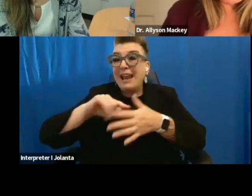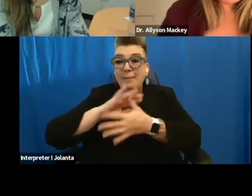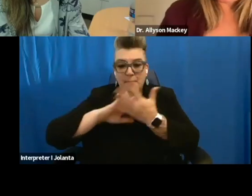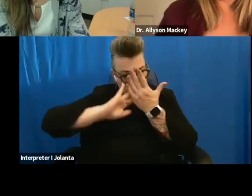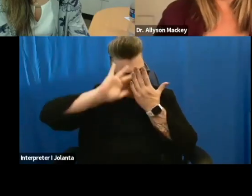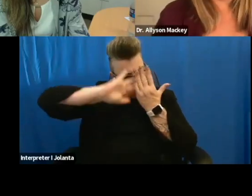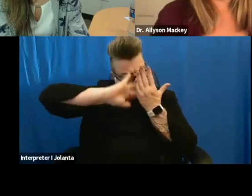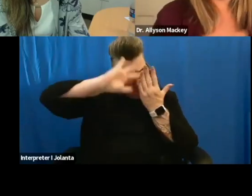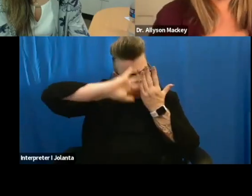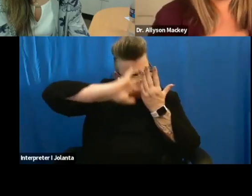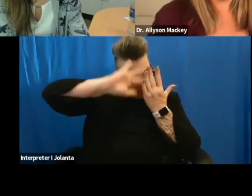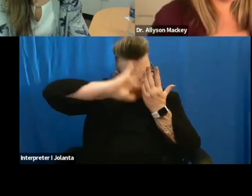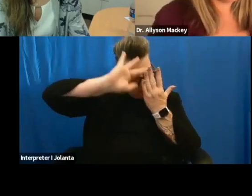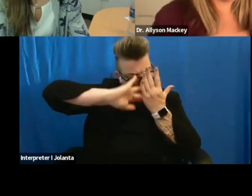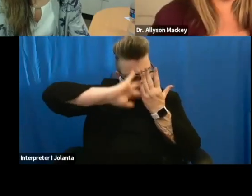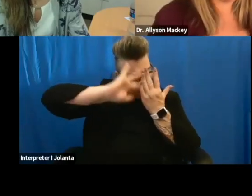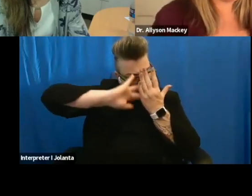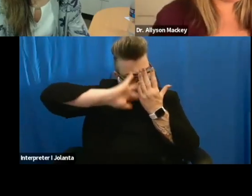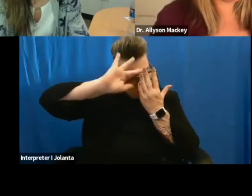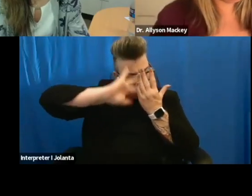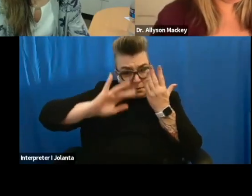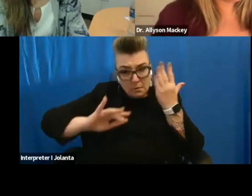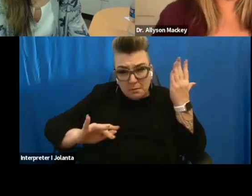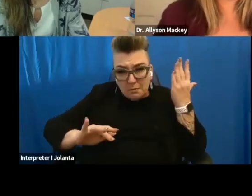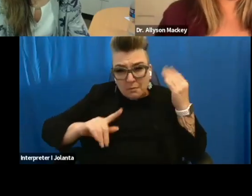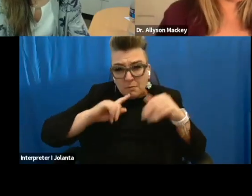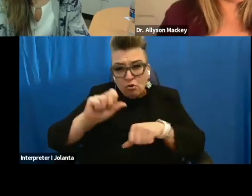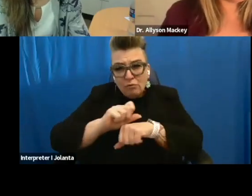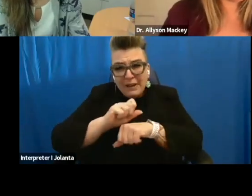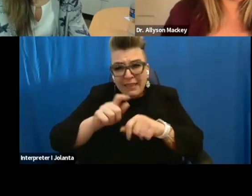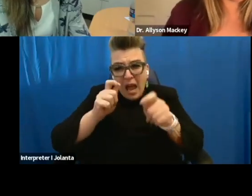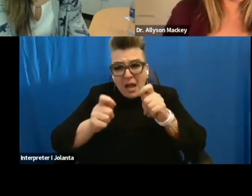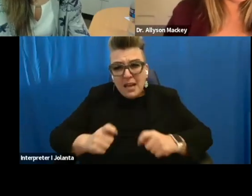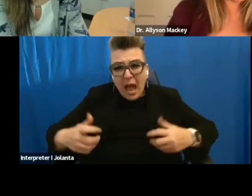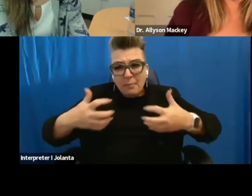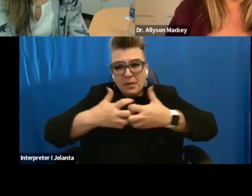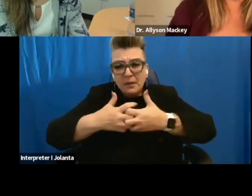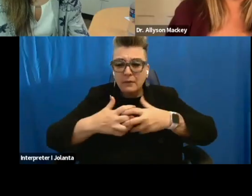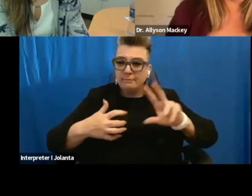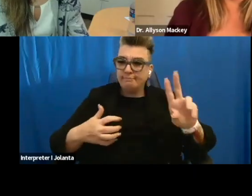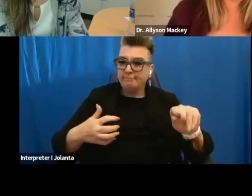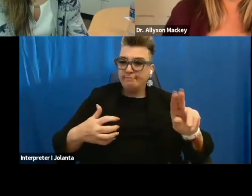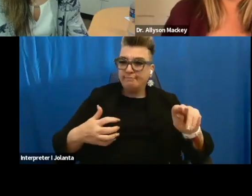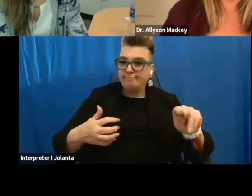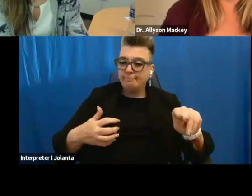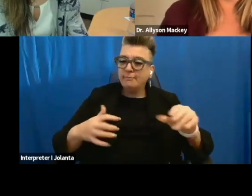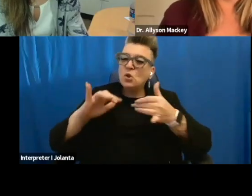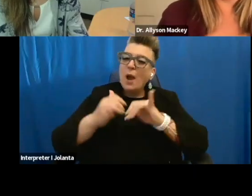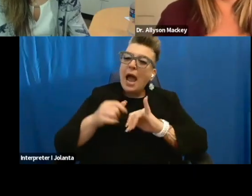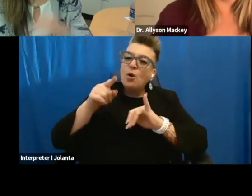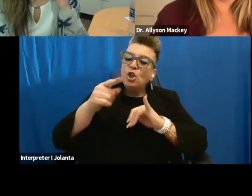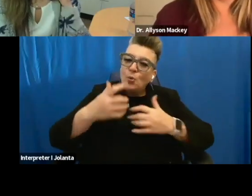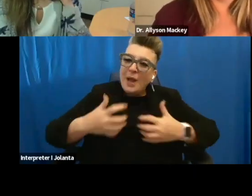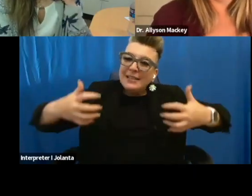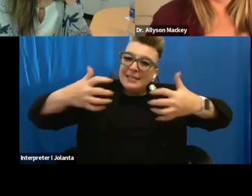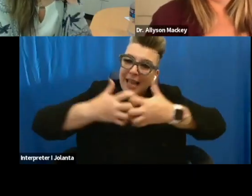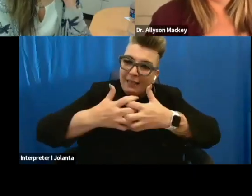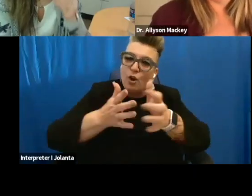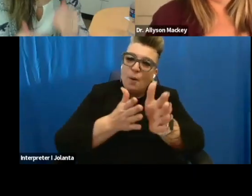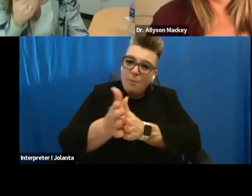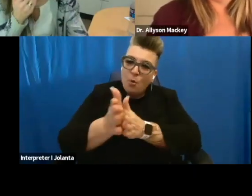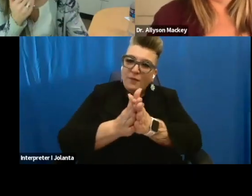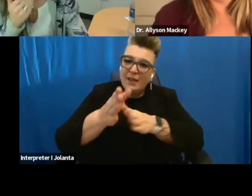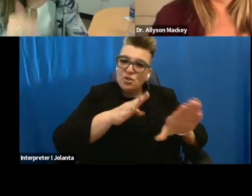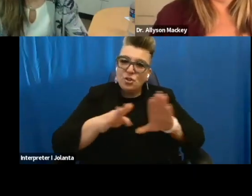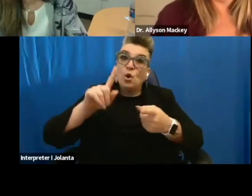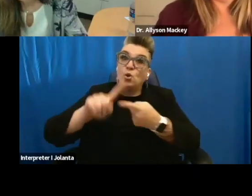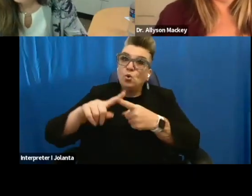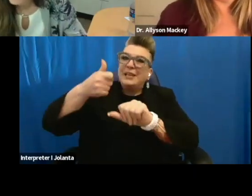that context so I think it's really about how do you tailor motivational behaviors to the context